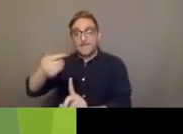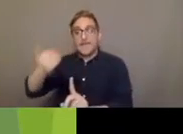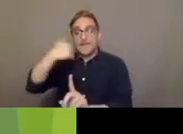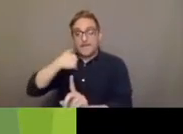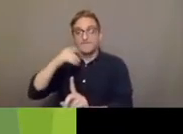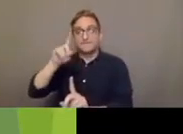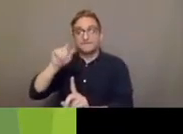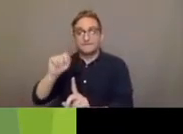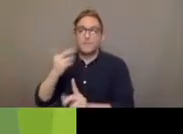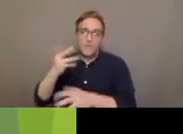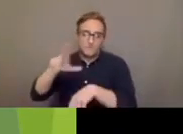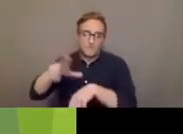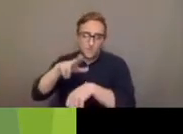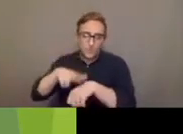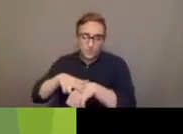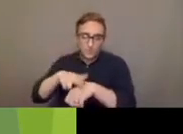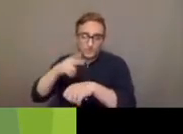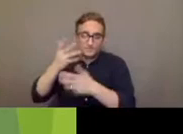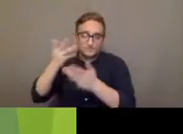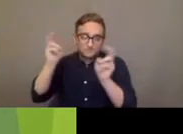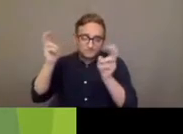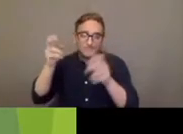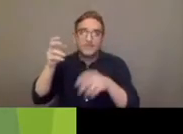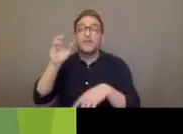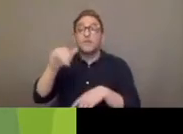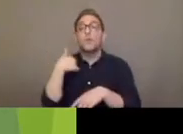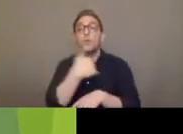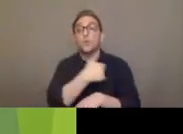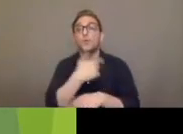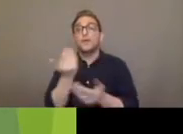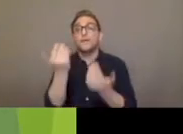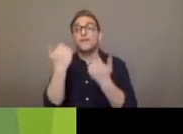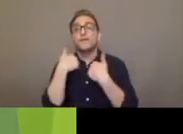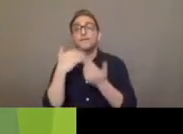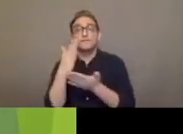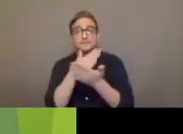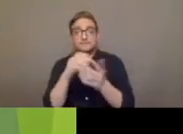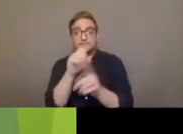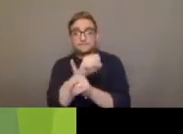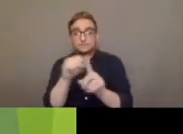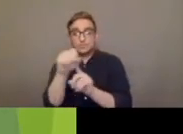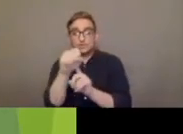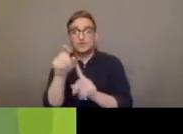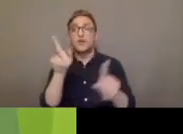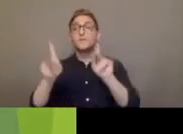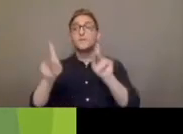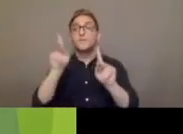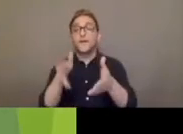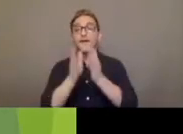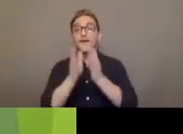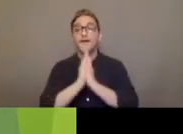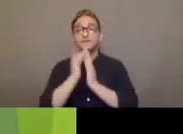‑‑ I say that because we do have situations where people will ask for assistance in situations